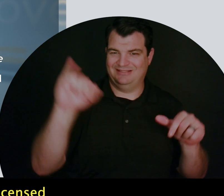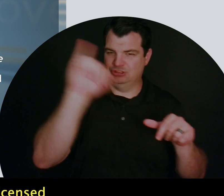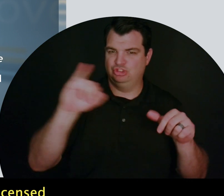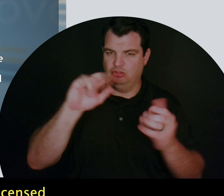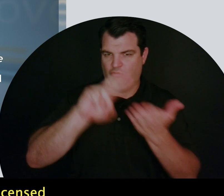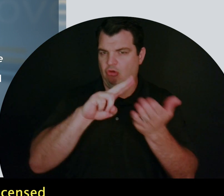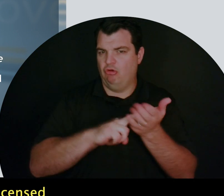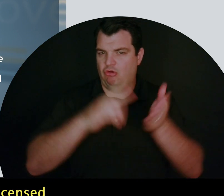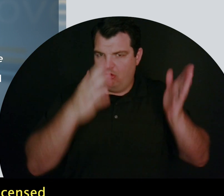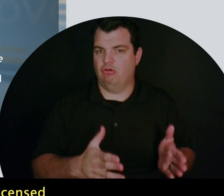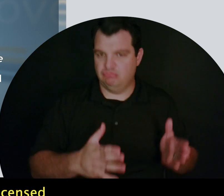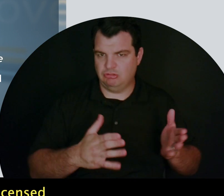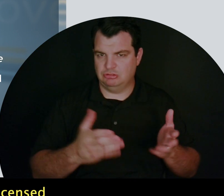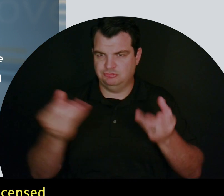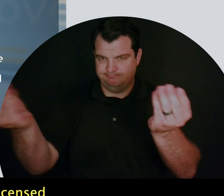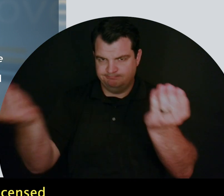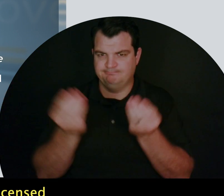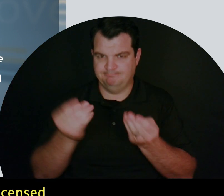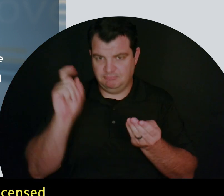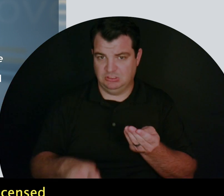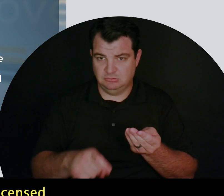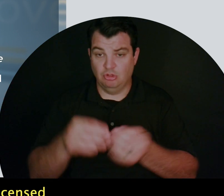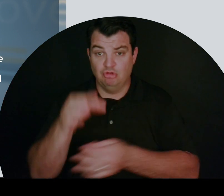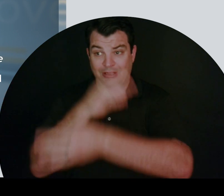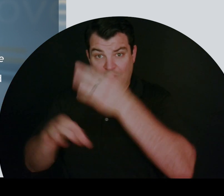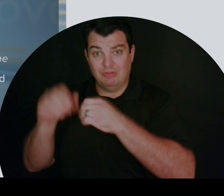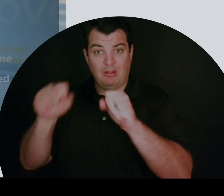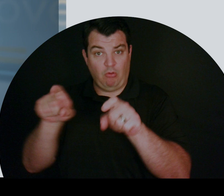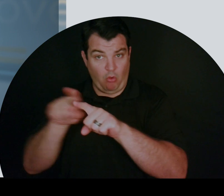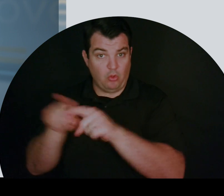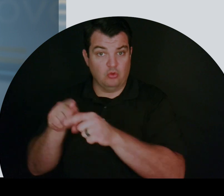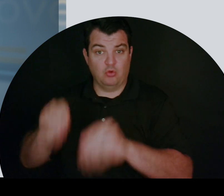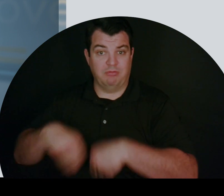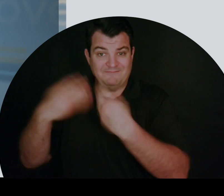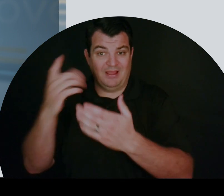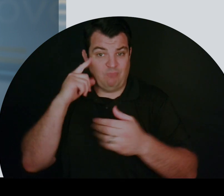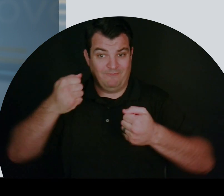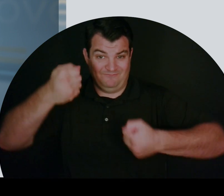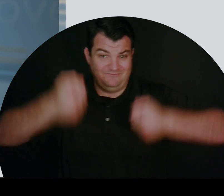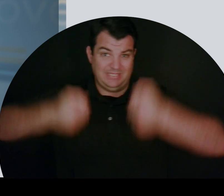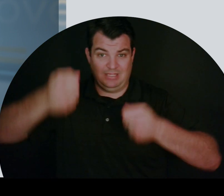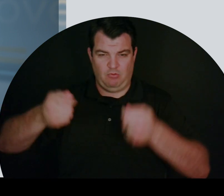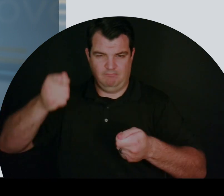for the work from licensed and insured contractors. Reimbursement may also be provided